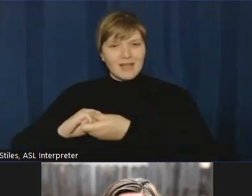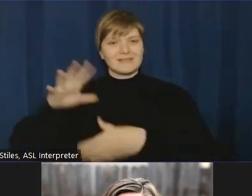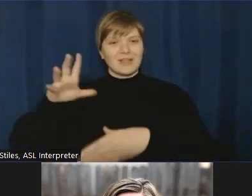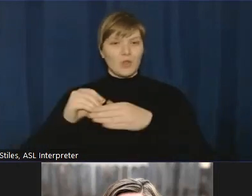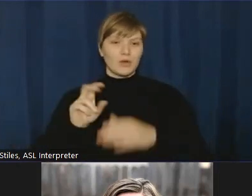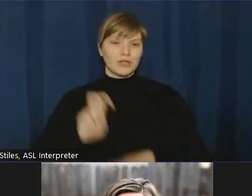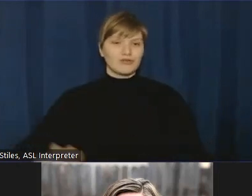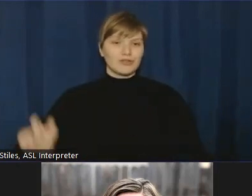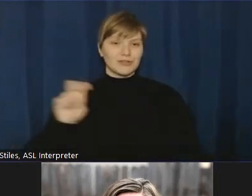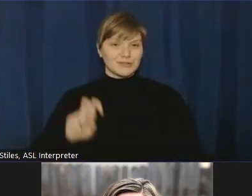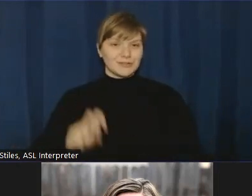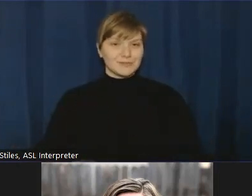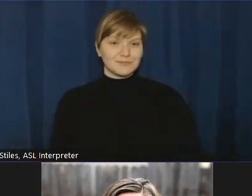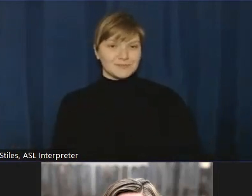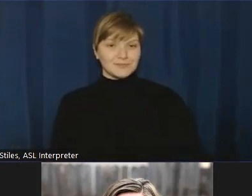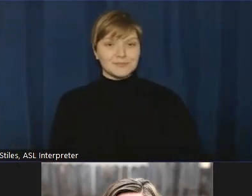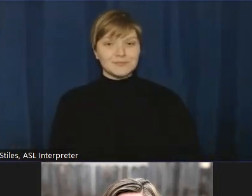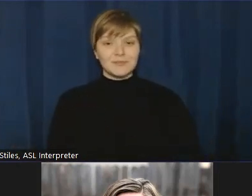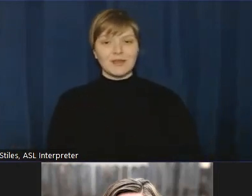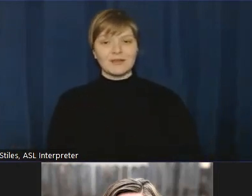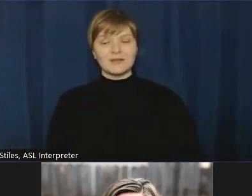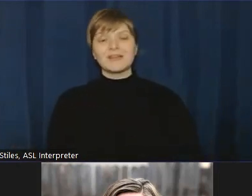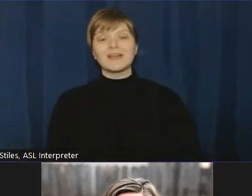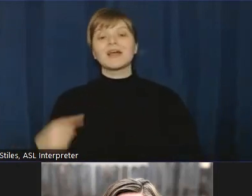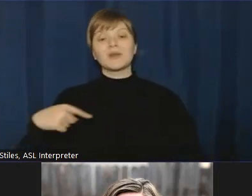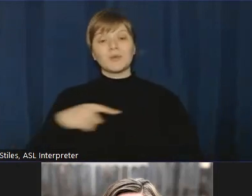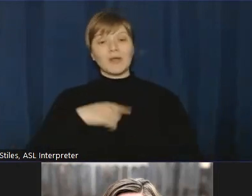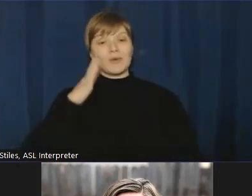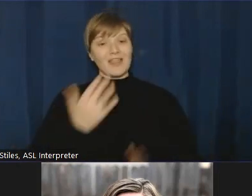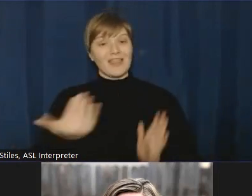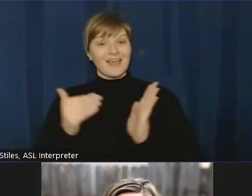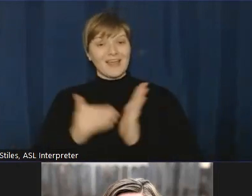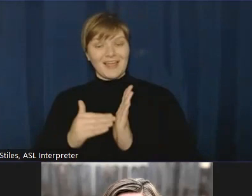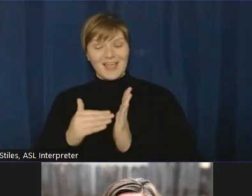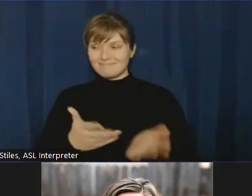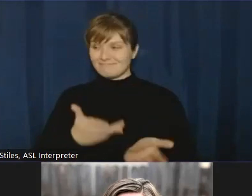We are going to come back to Danielle Nelson here from the Federal Transit Administration